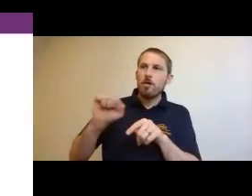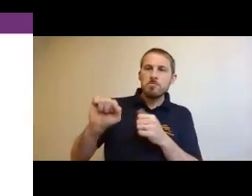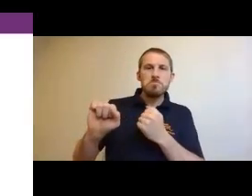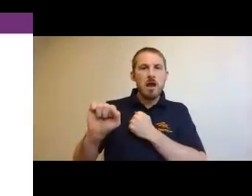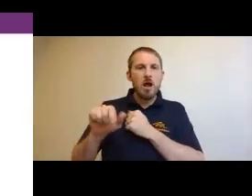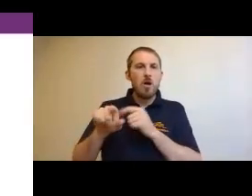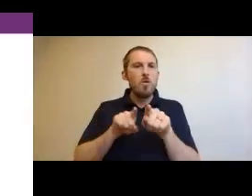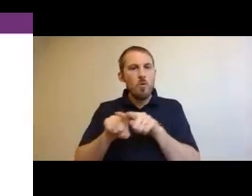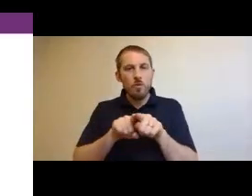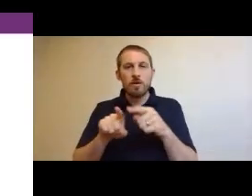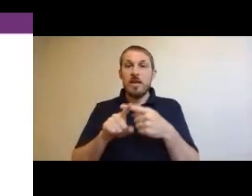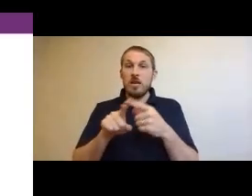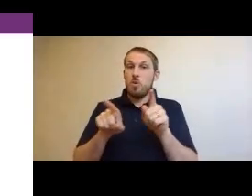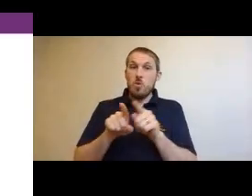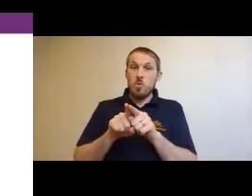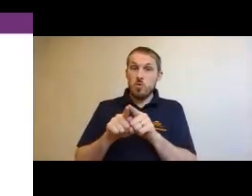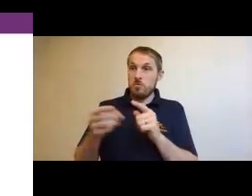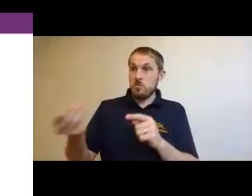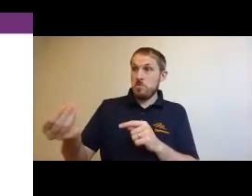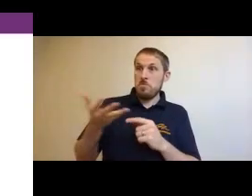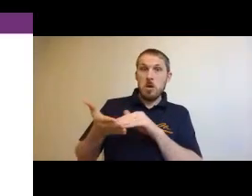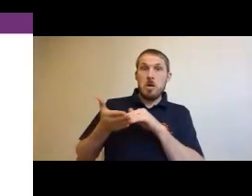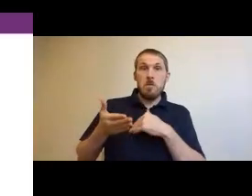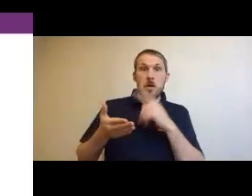contributing their own insights to support someone else.